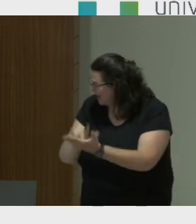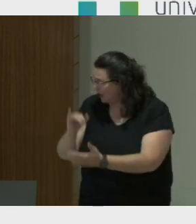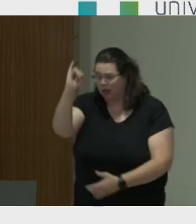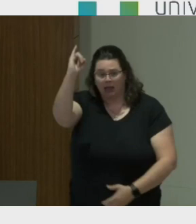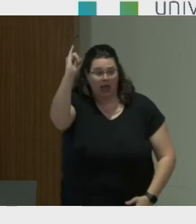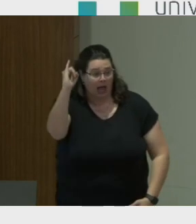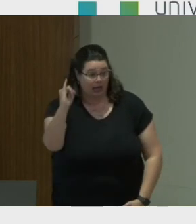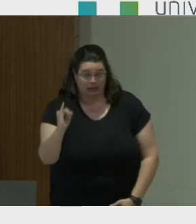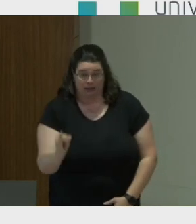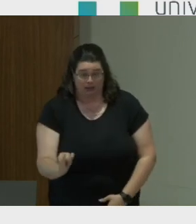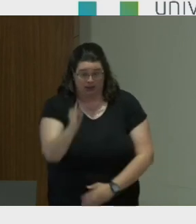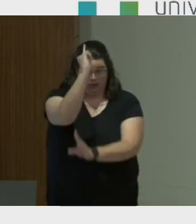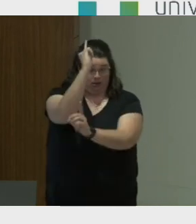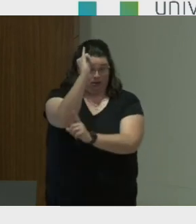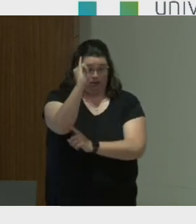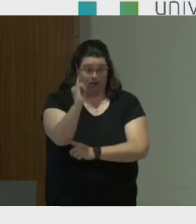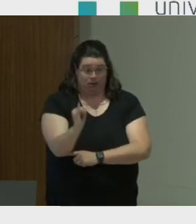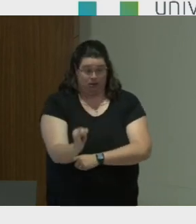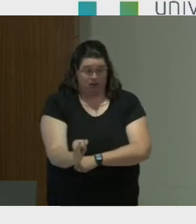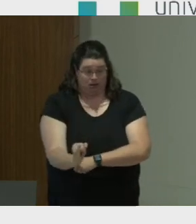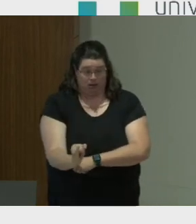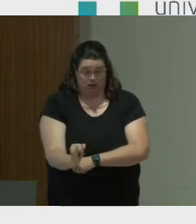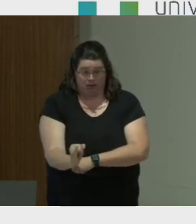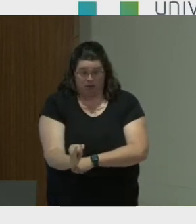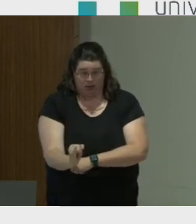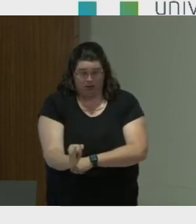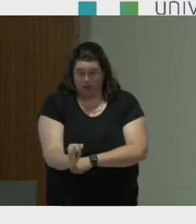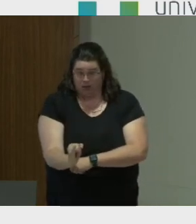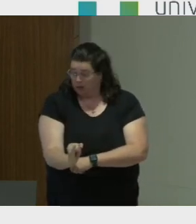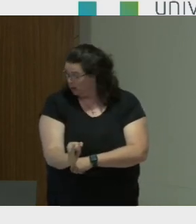that shows the zero line.